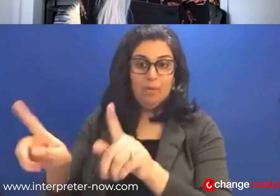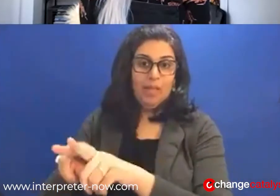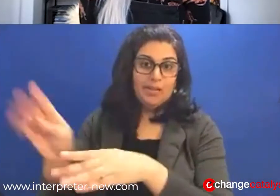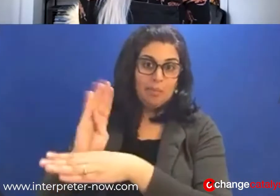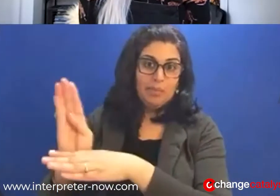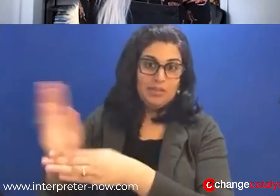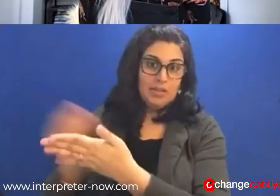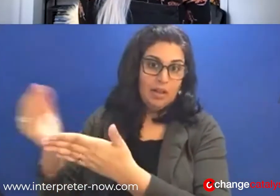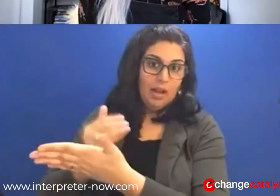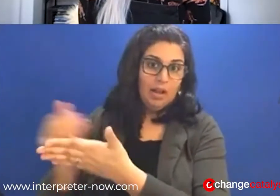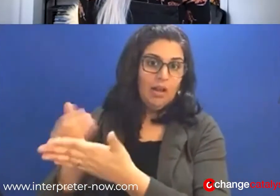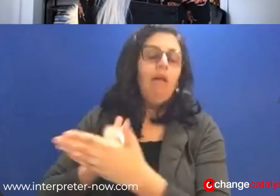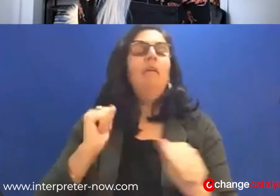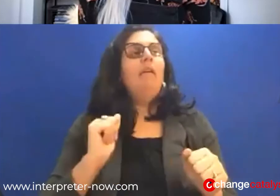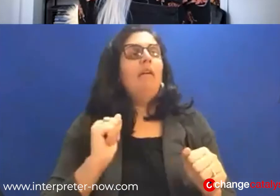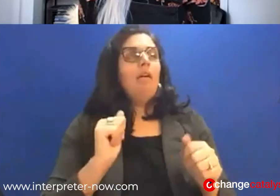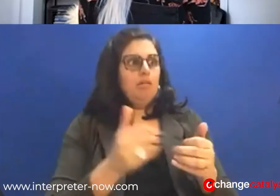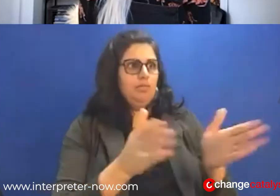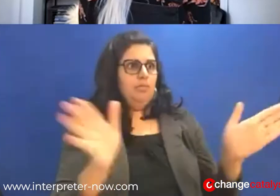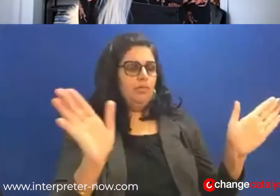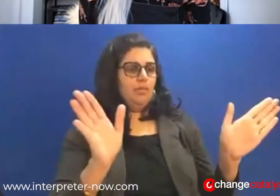But then what ends up happening is that authenticity leads to more authenticity.